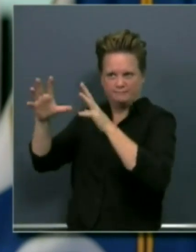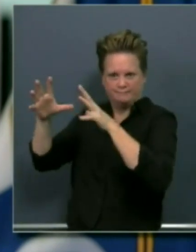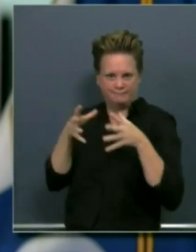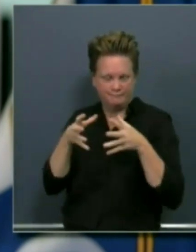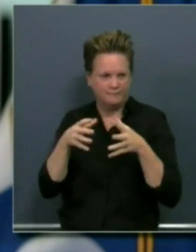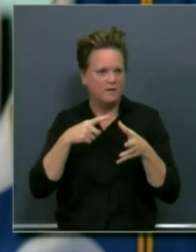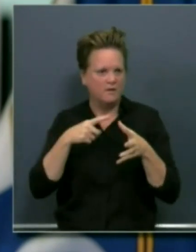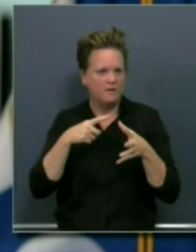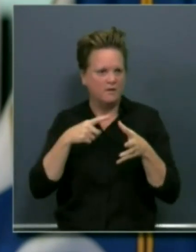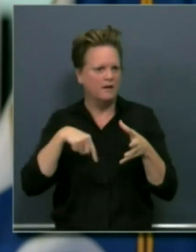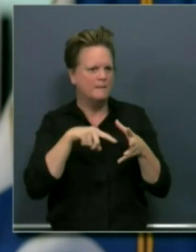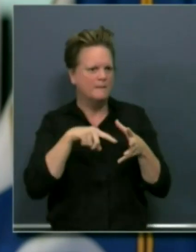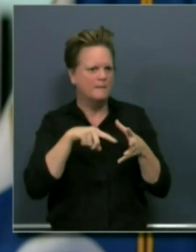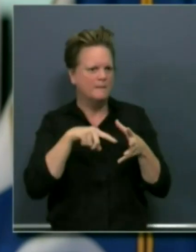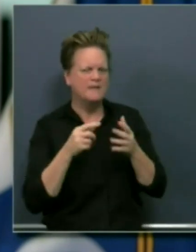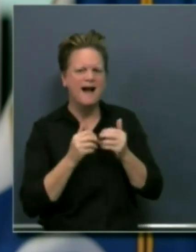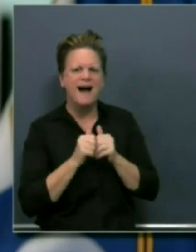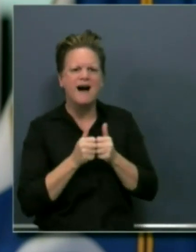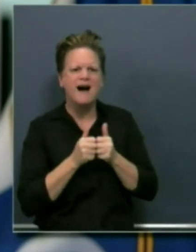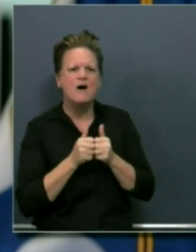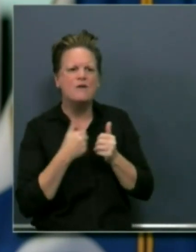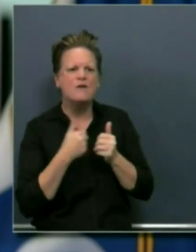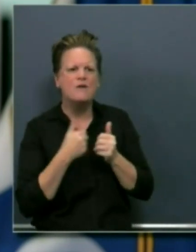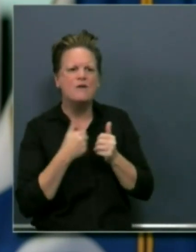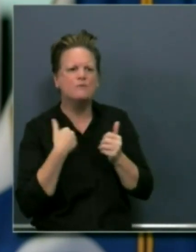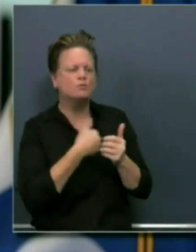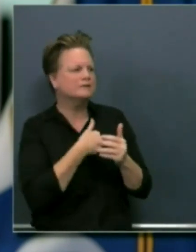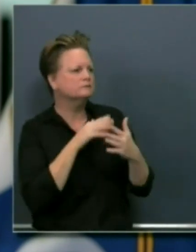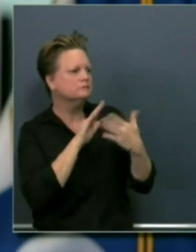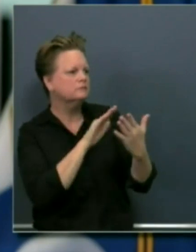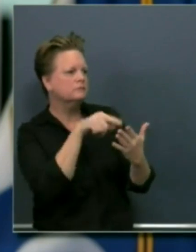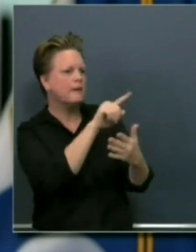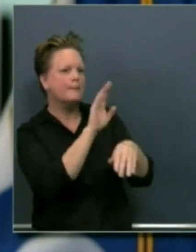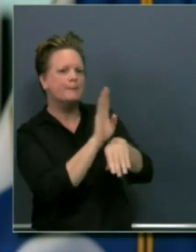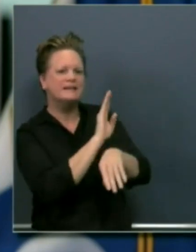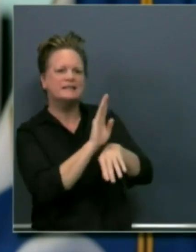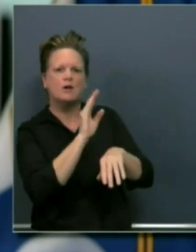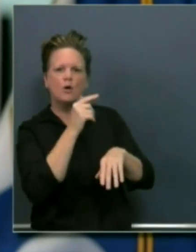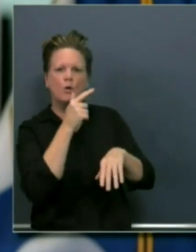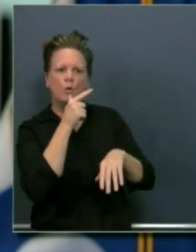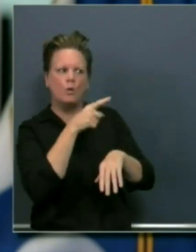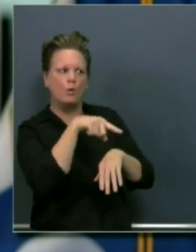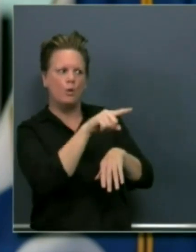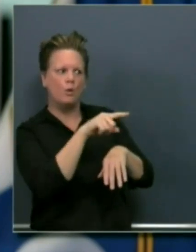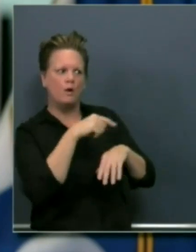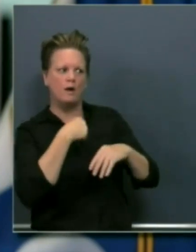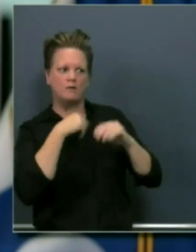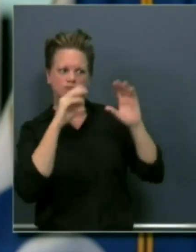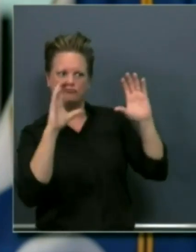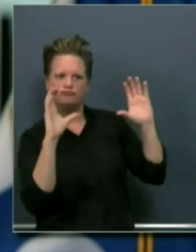COUNTIES ENGAGED OUR PUBLIC HEALTH. OFFICIALS AND DIALOGUE AROUND THE SELF CERTIFICATIONS THESE VARIANTS.